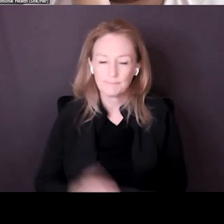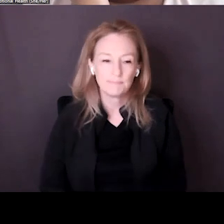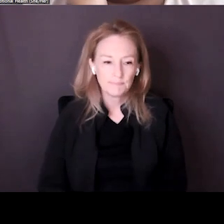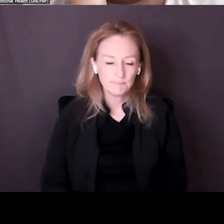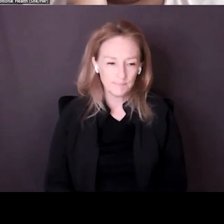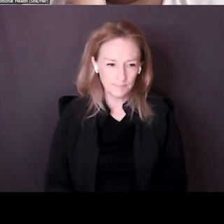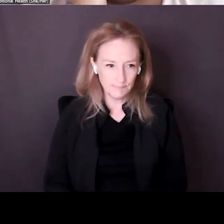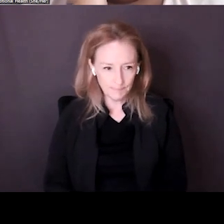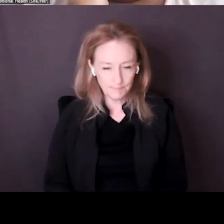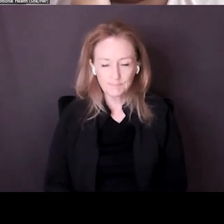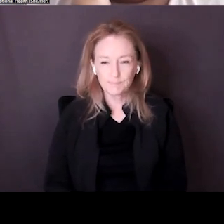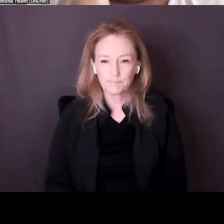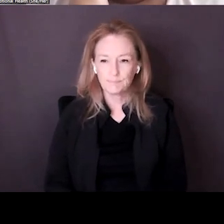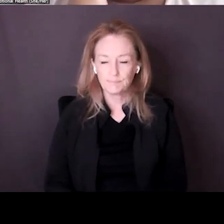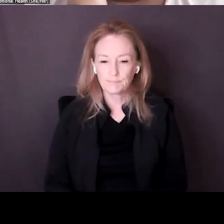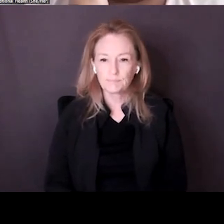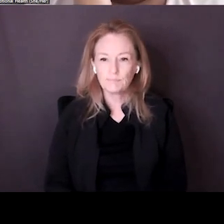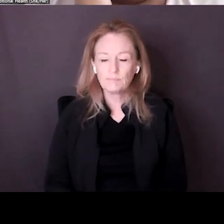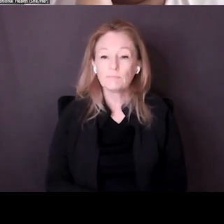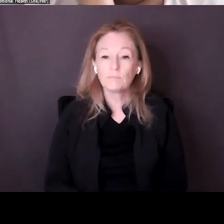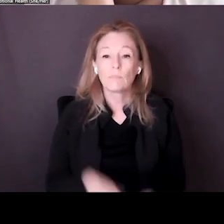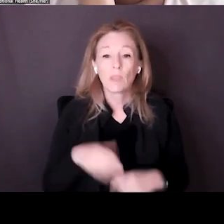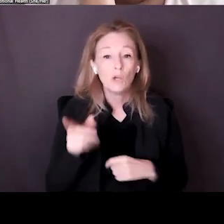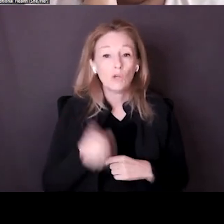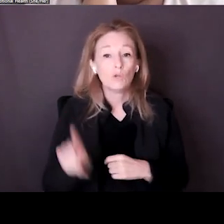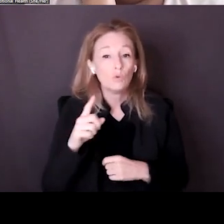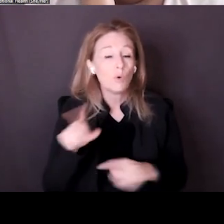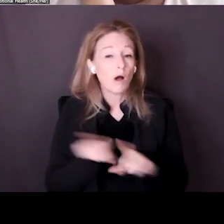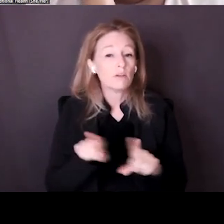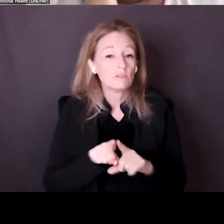AND SPEAKING OF OPTIONS. YOU HAVE THE OPTION TO HAVE A JAM